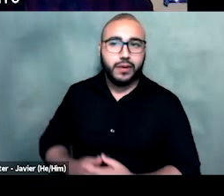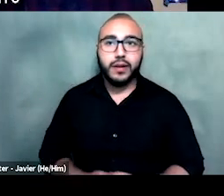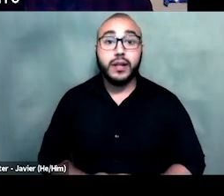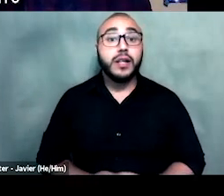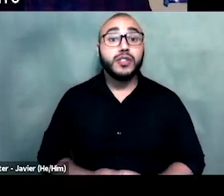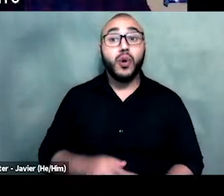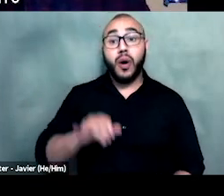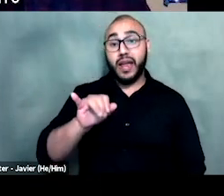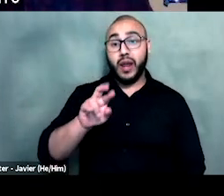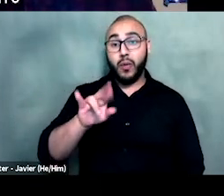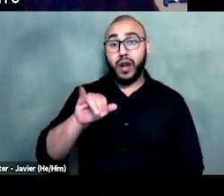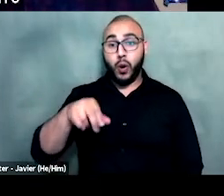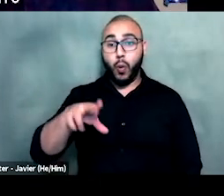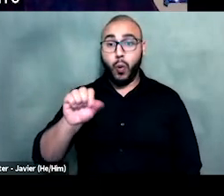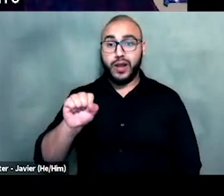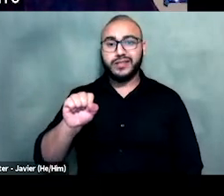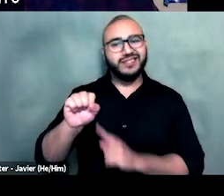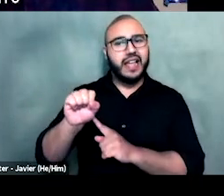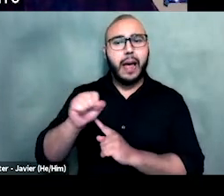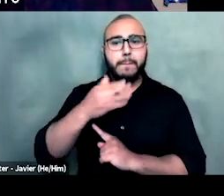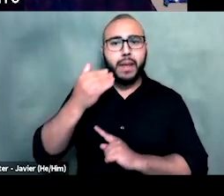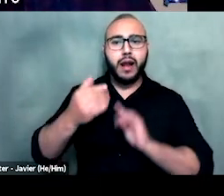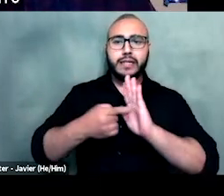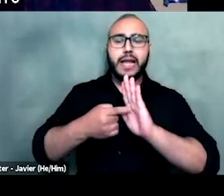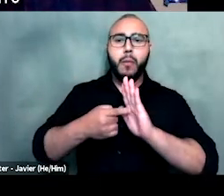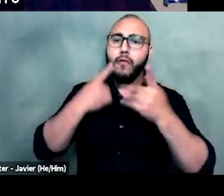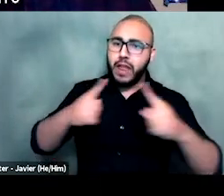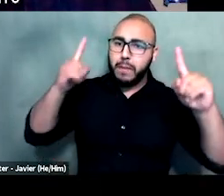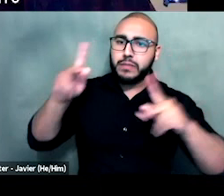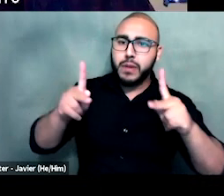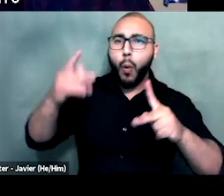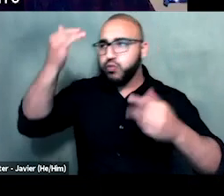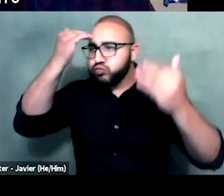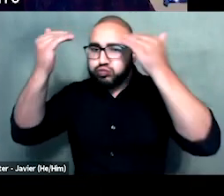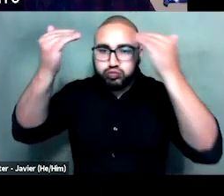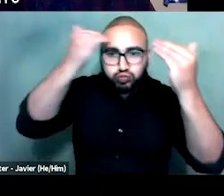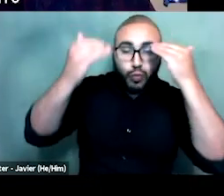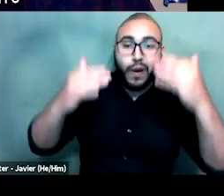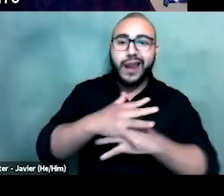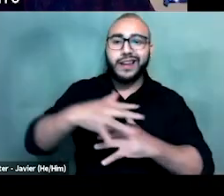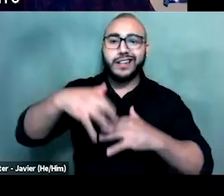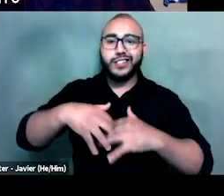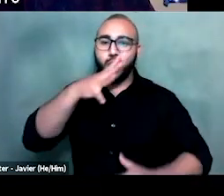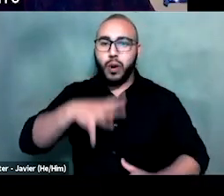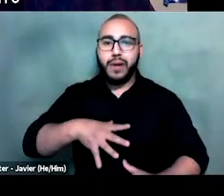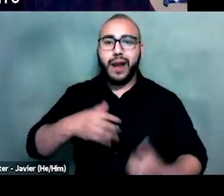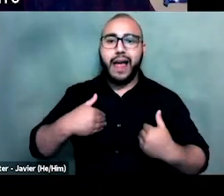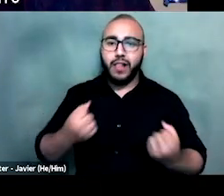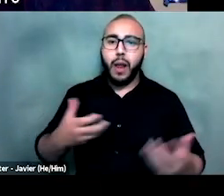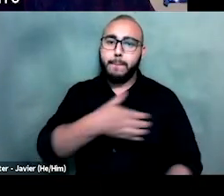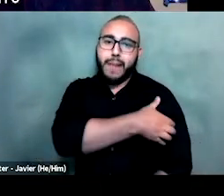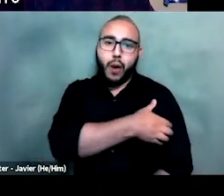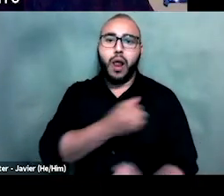better known examples of where Indigenous women had a lot of power and say. So in North